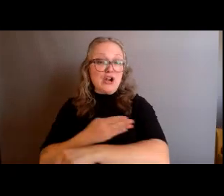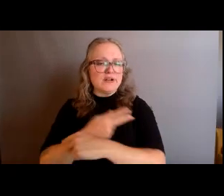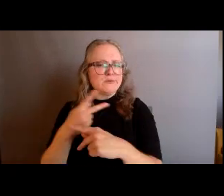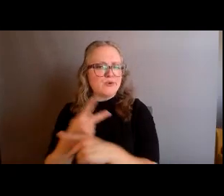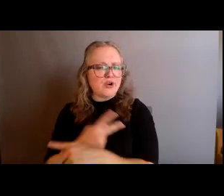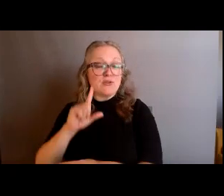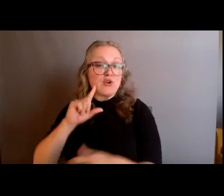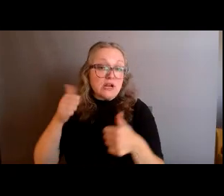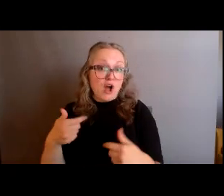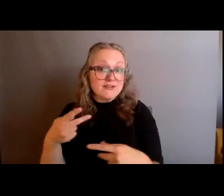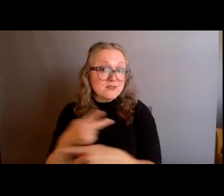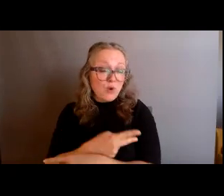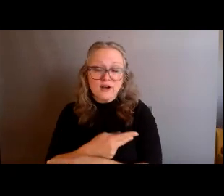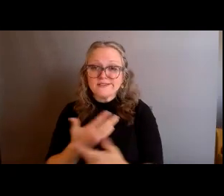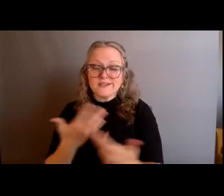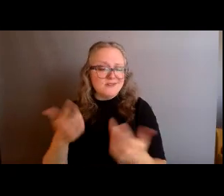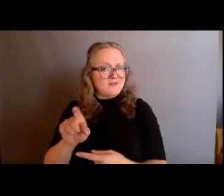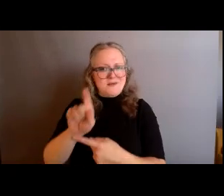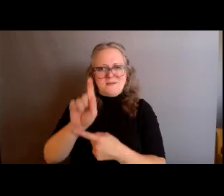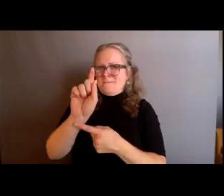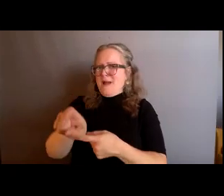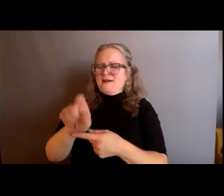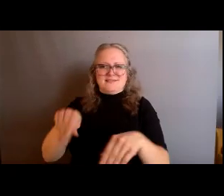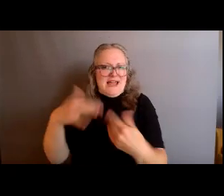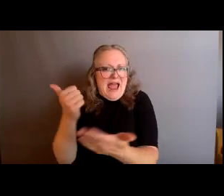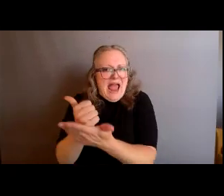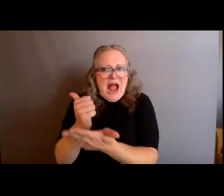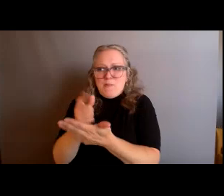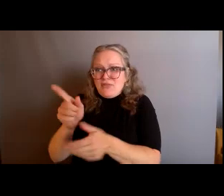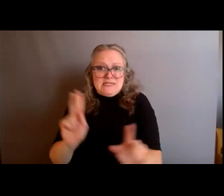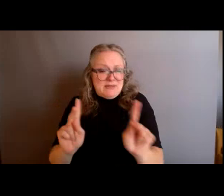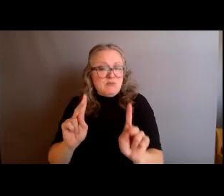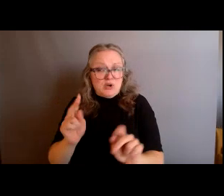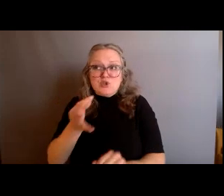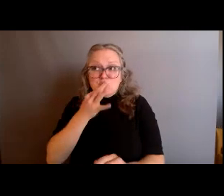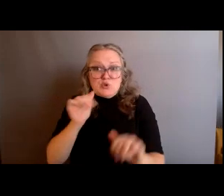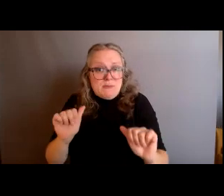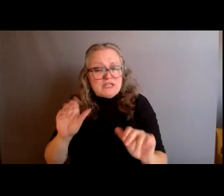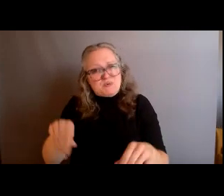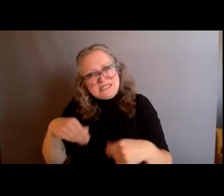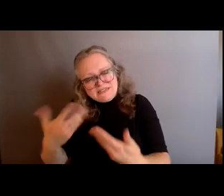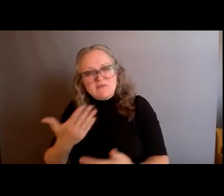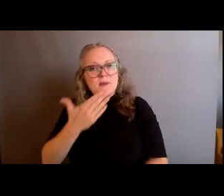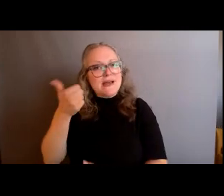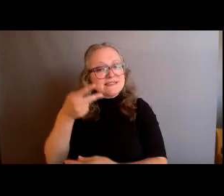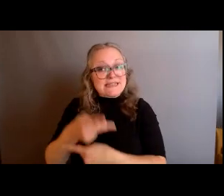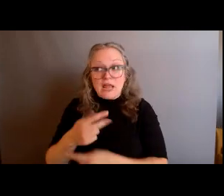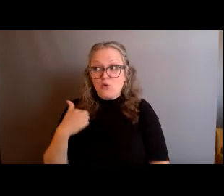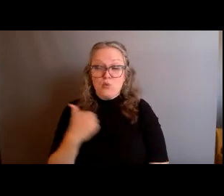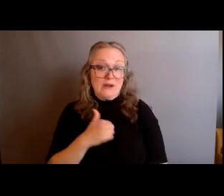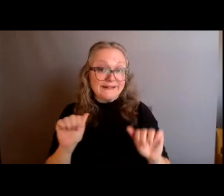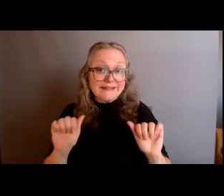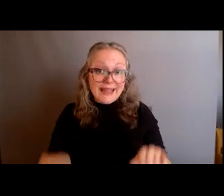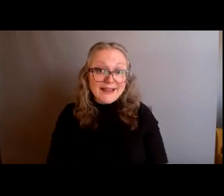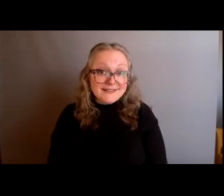so it's just adamant that we get these people treated as quickly as possible and get the best care they can. It's just, it's terrible when you